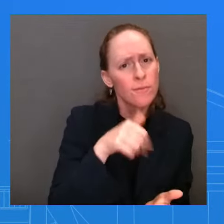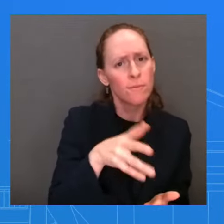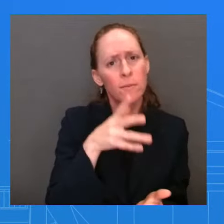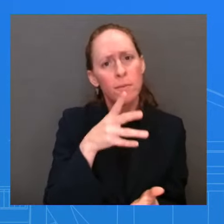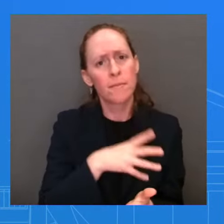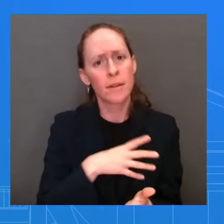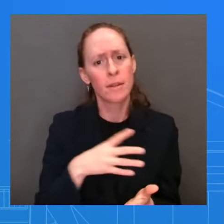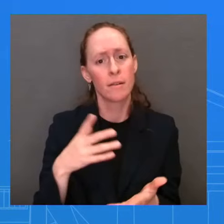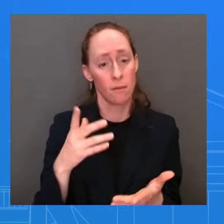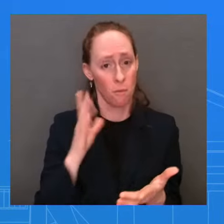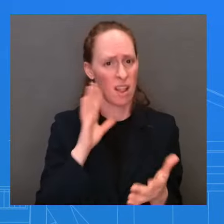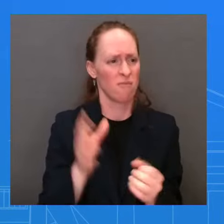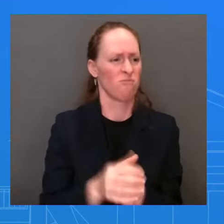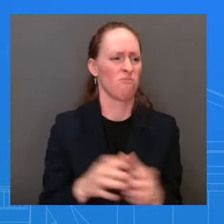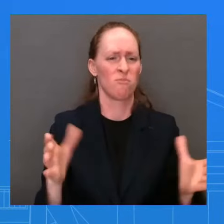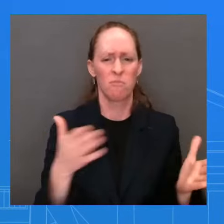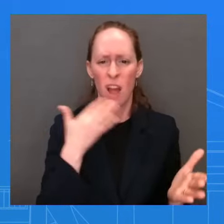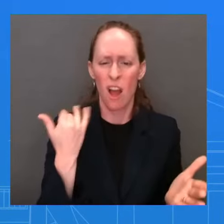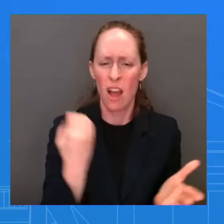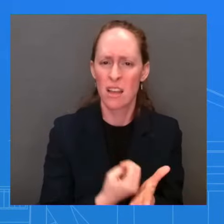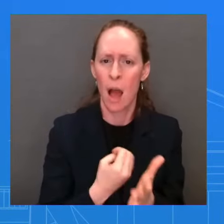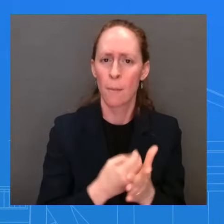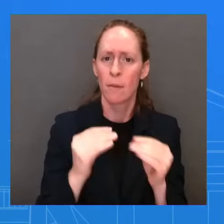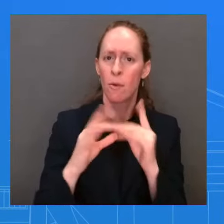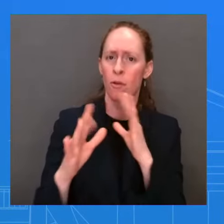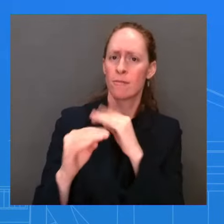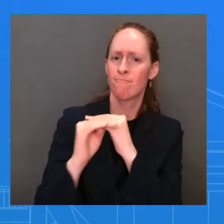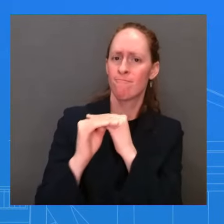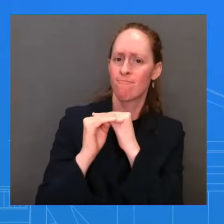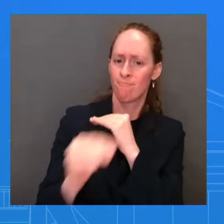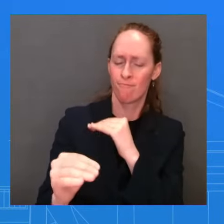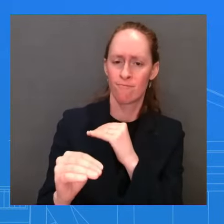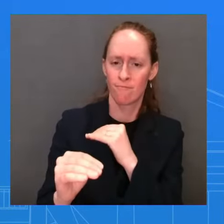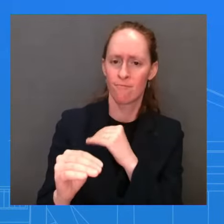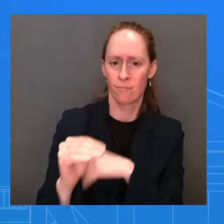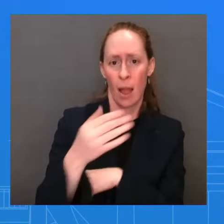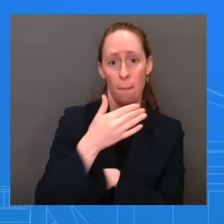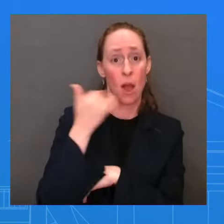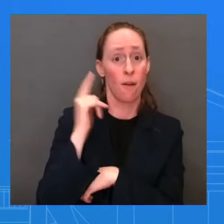Go ahead. The Press: To the back, Karine? Ms. Jean-Pierre: Yeah, I'll come to the back in a second. Go ahead. The Press: What's -- what's the White House's reaction